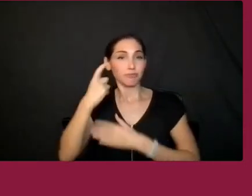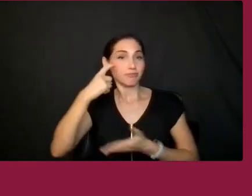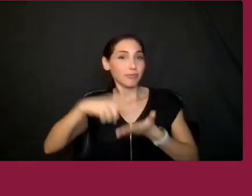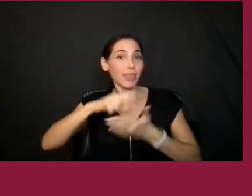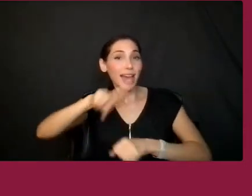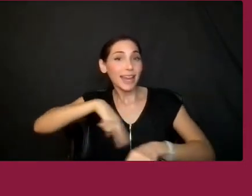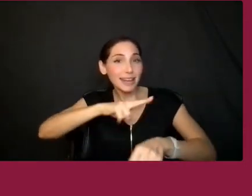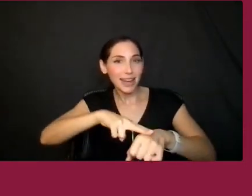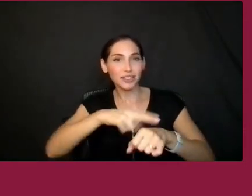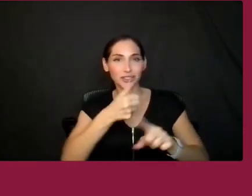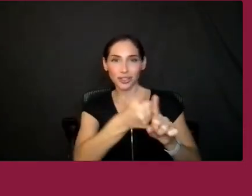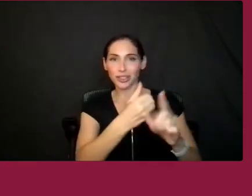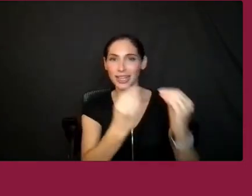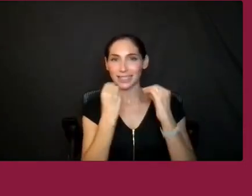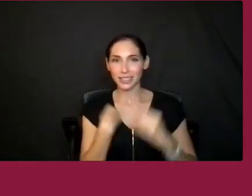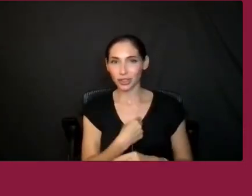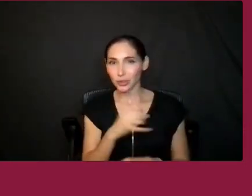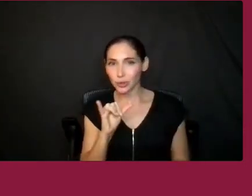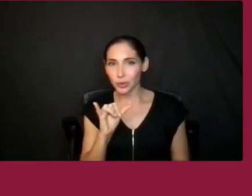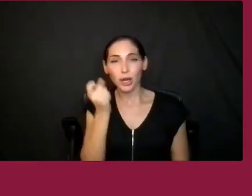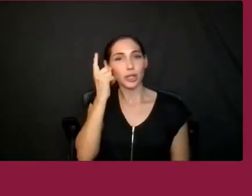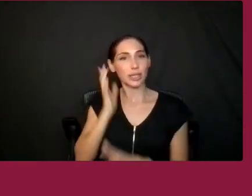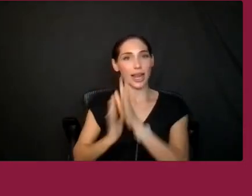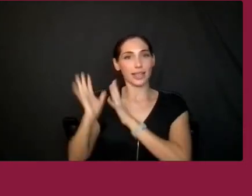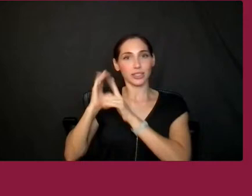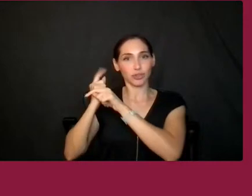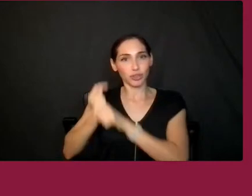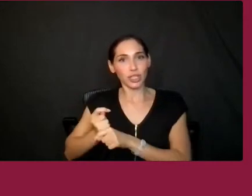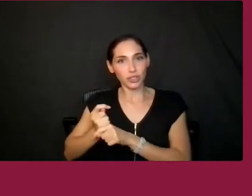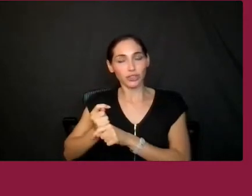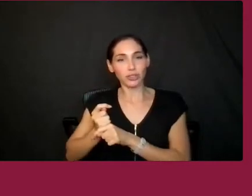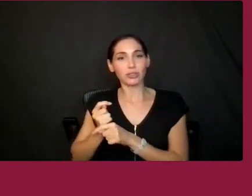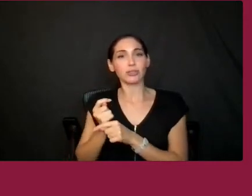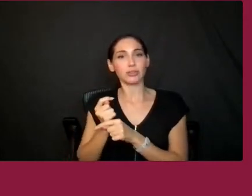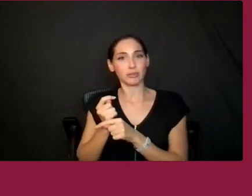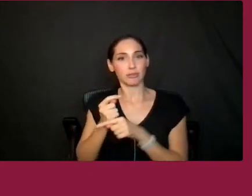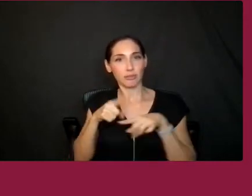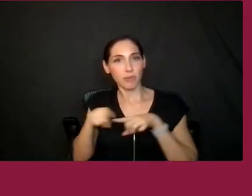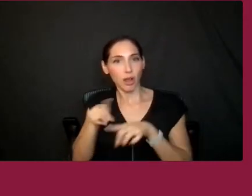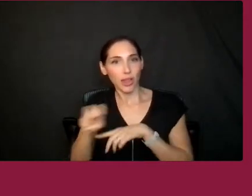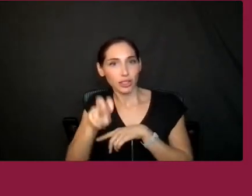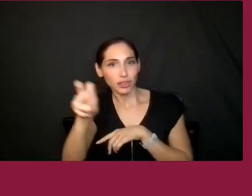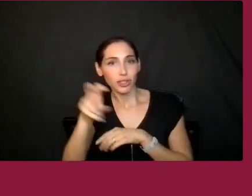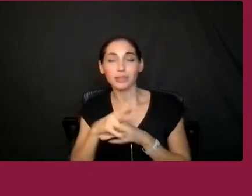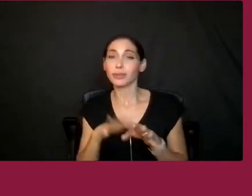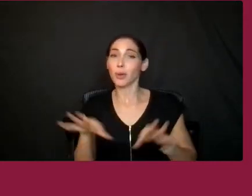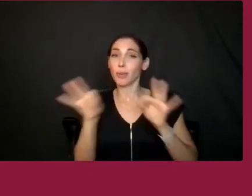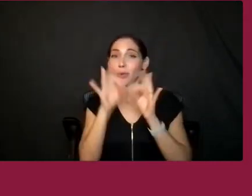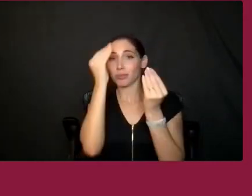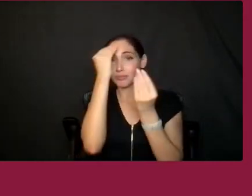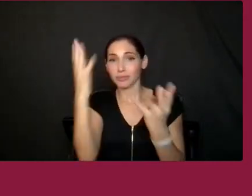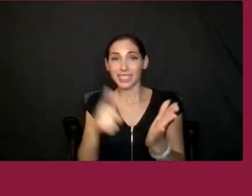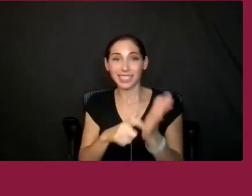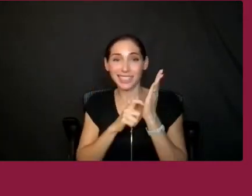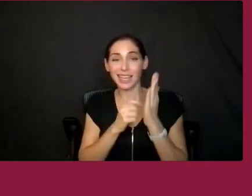a teaching tool and understanding ancestral traditions, uh, along the way. An important note is it takes several hundreds of thousands of